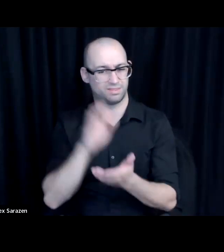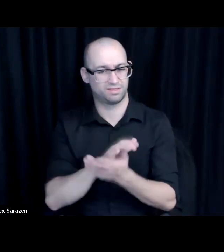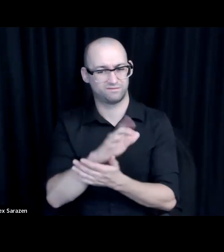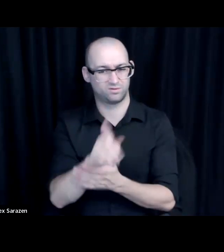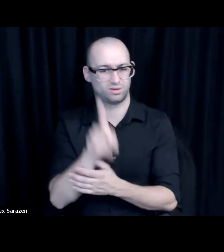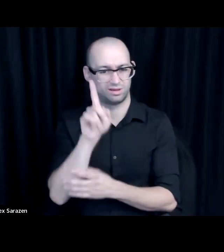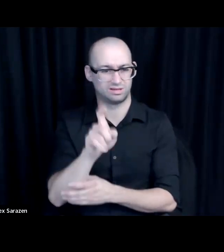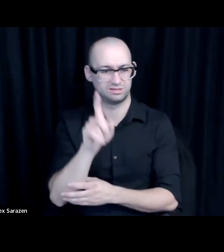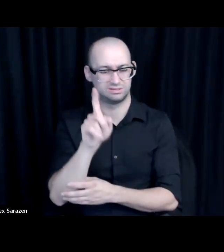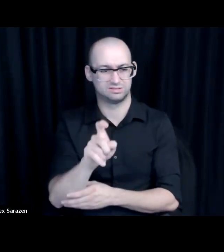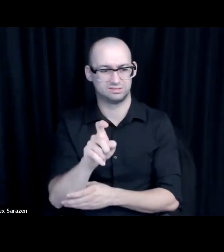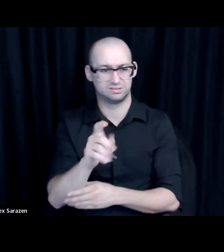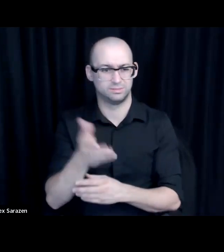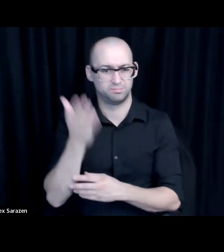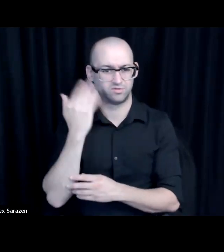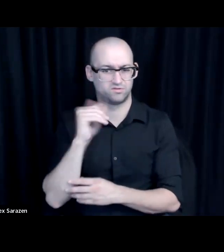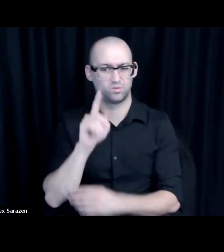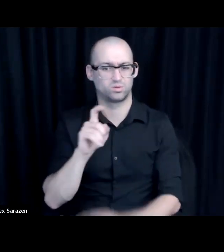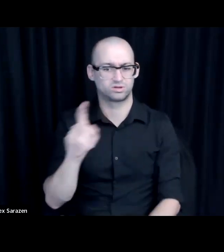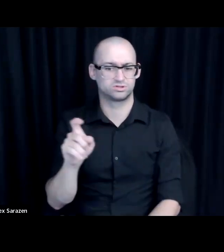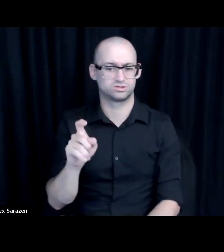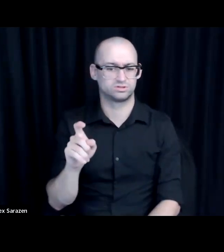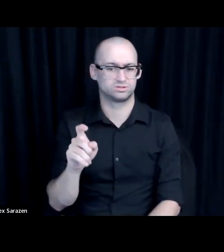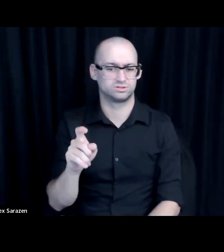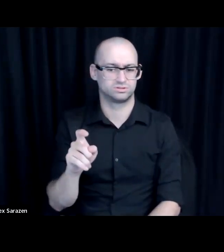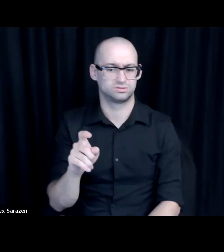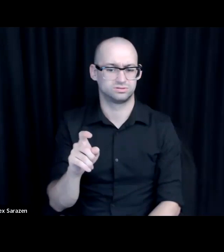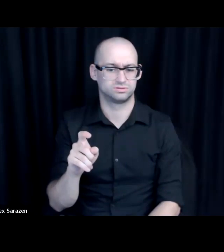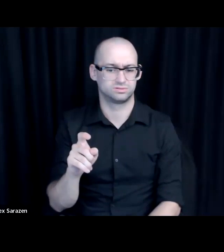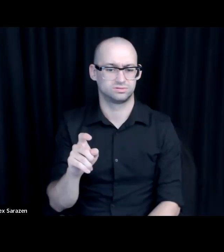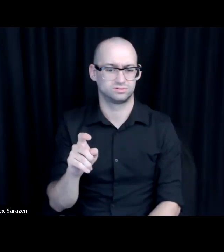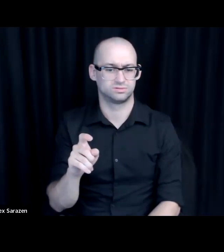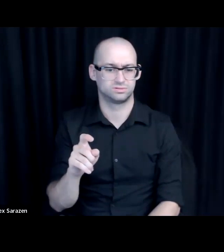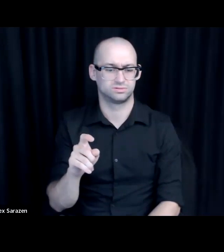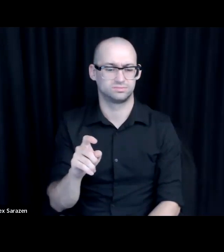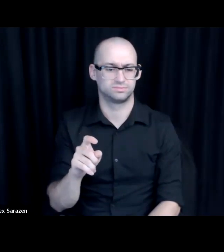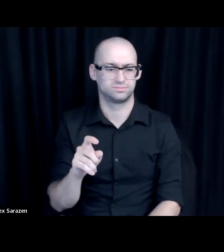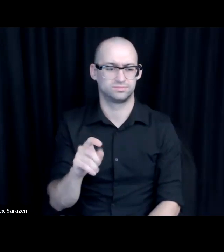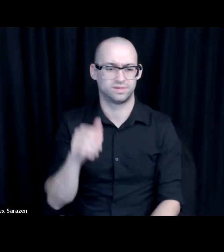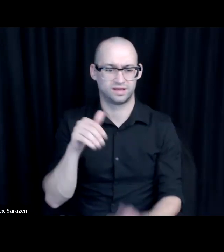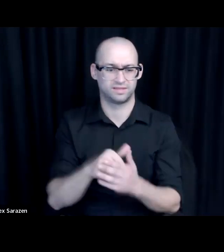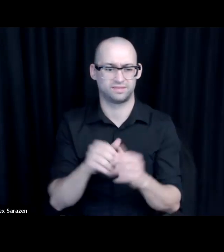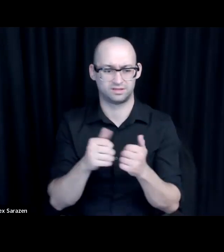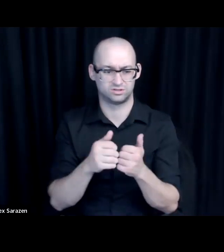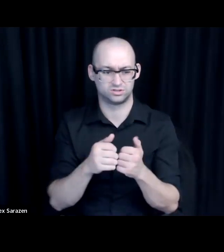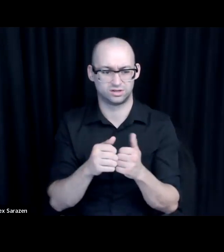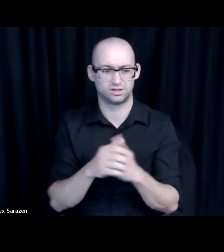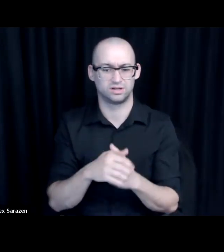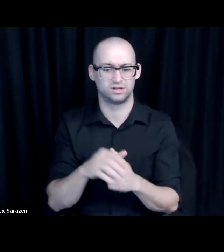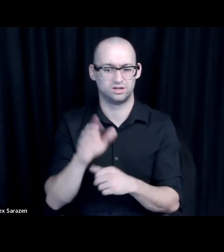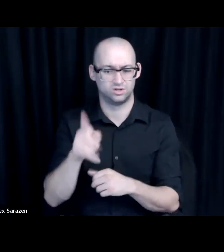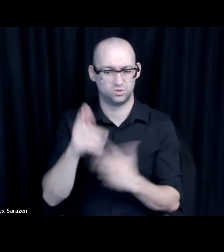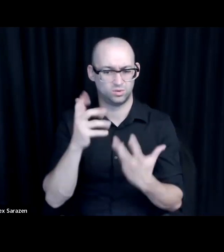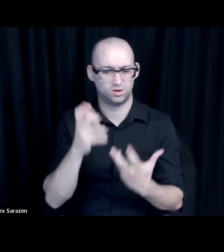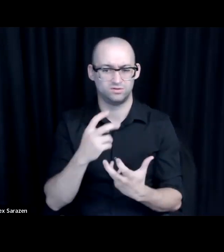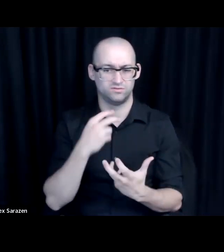an earlier question to in that in the chat. Did you want to give voice to that here, or do you?